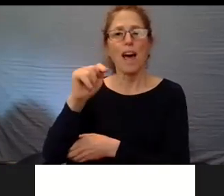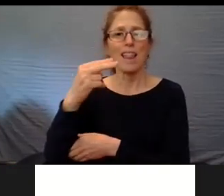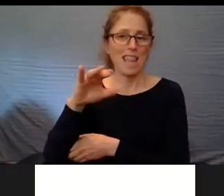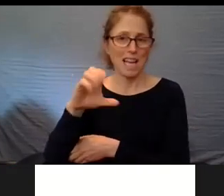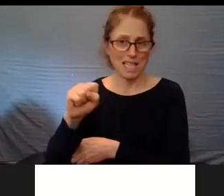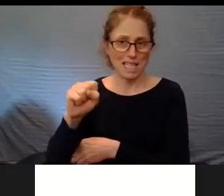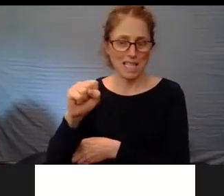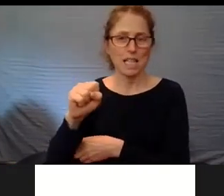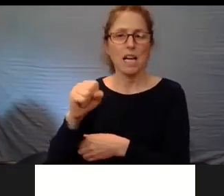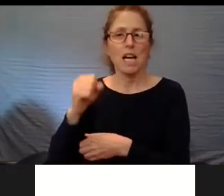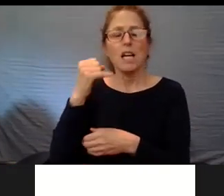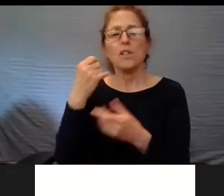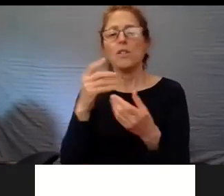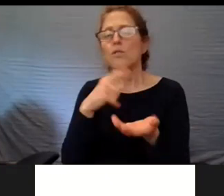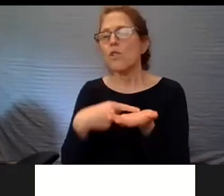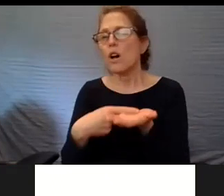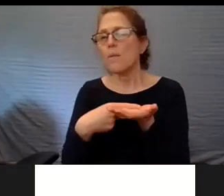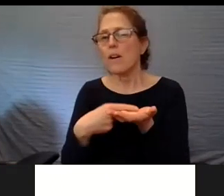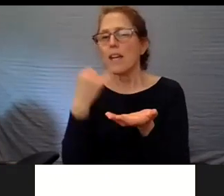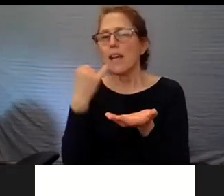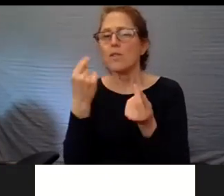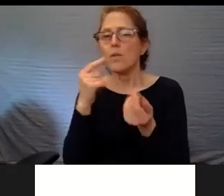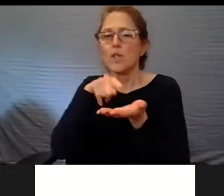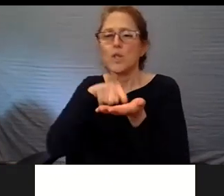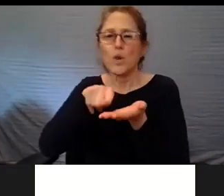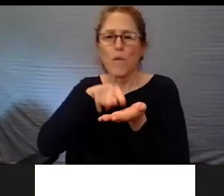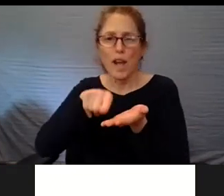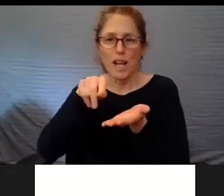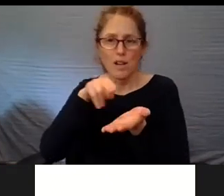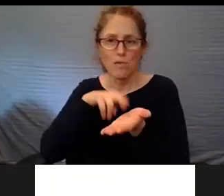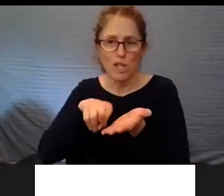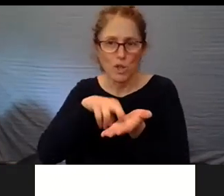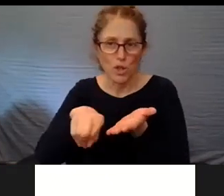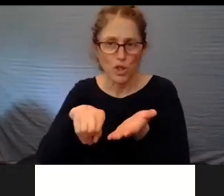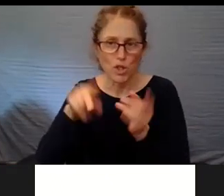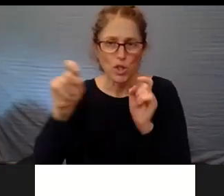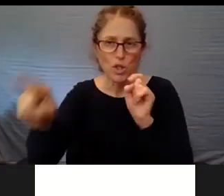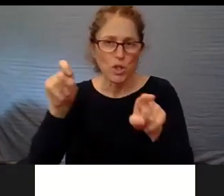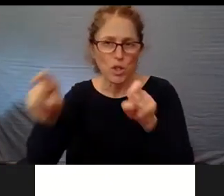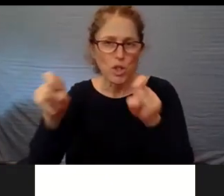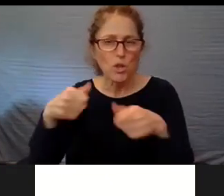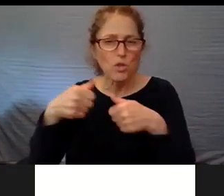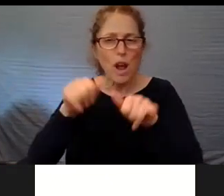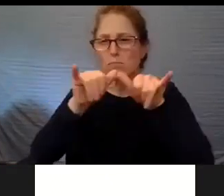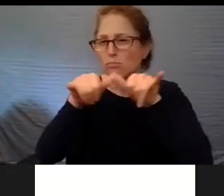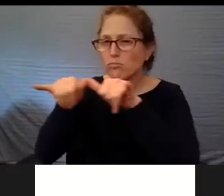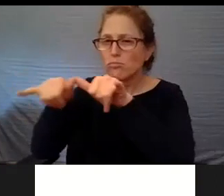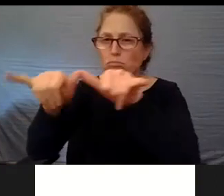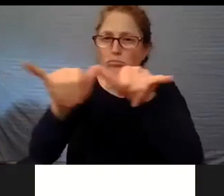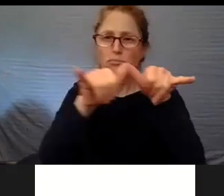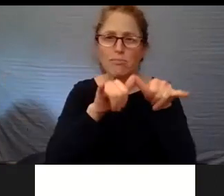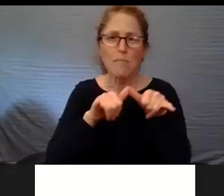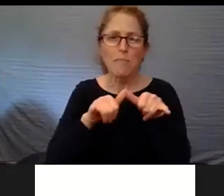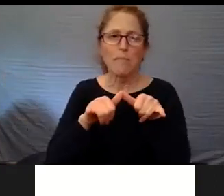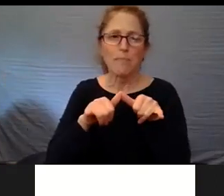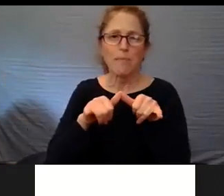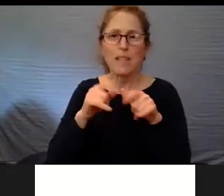when you do sort of survey research, where you try to measure people's beliefs about